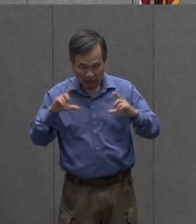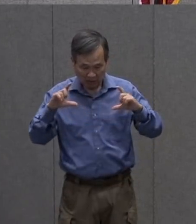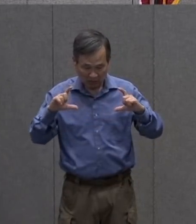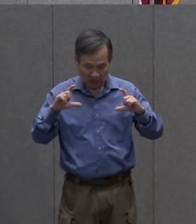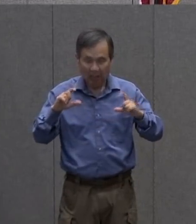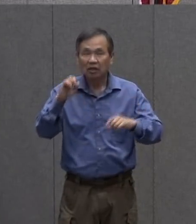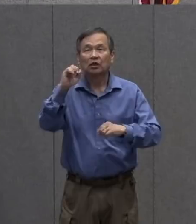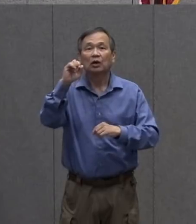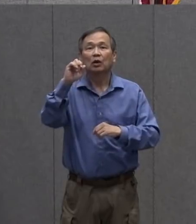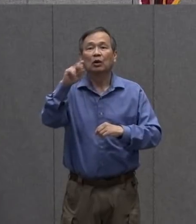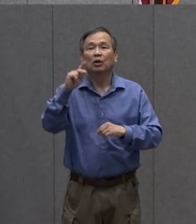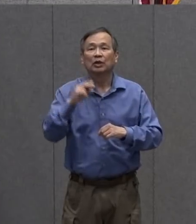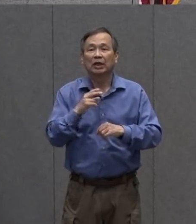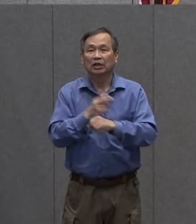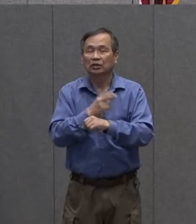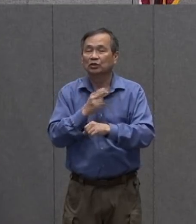You can use a piece of paper as well.